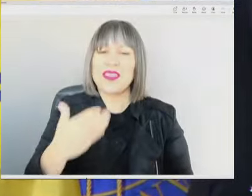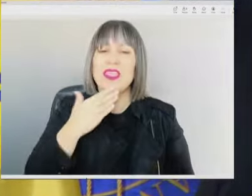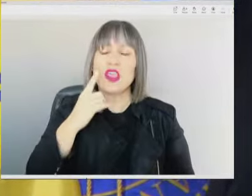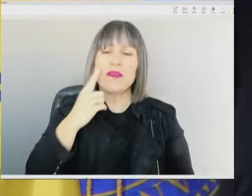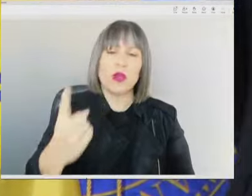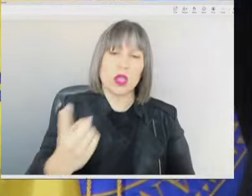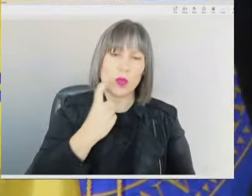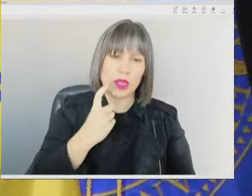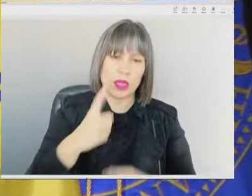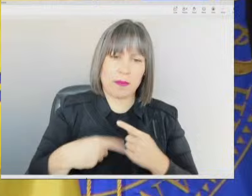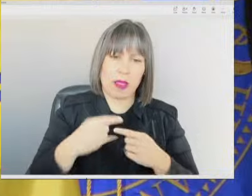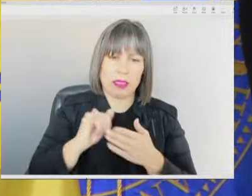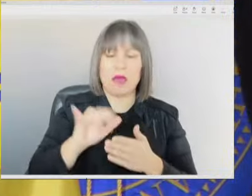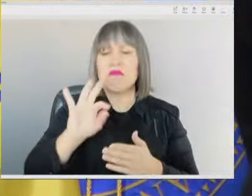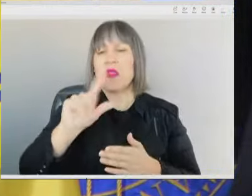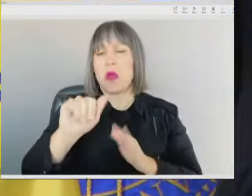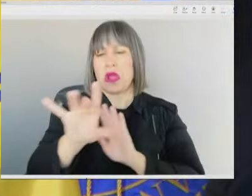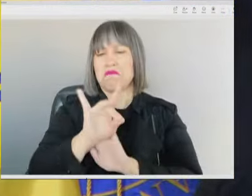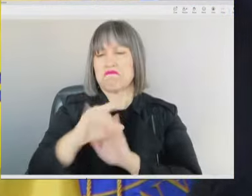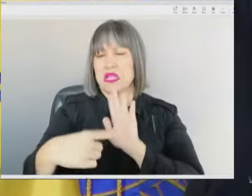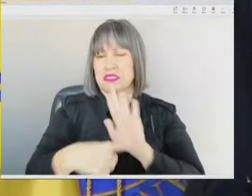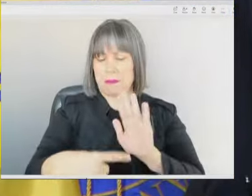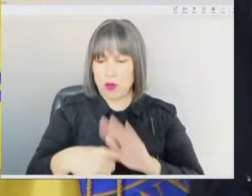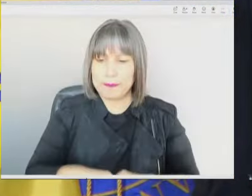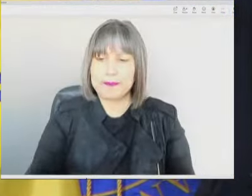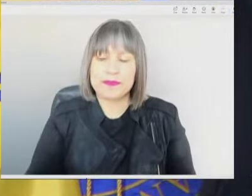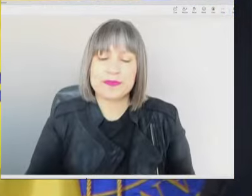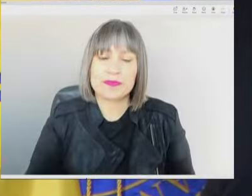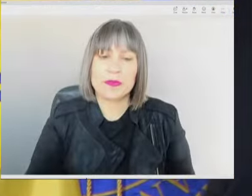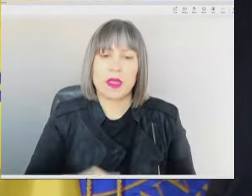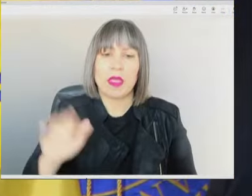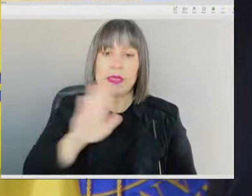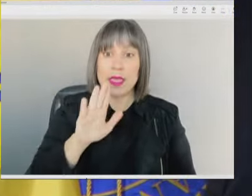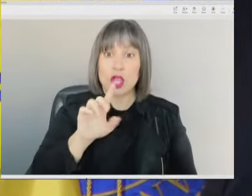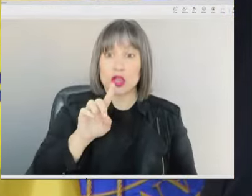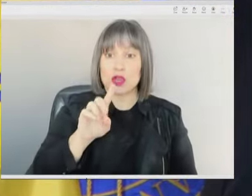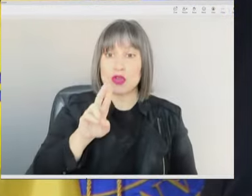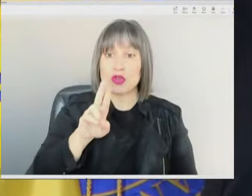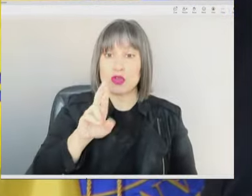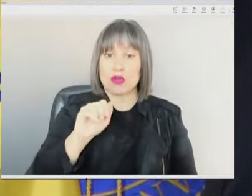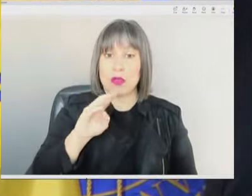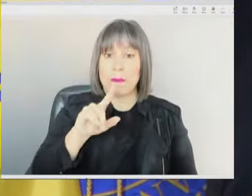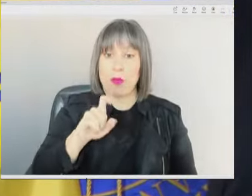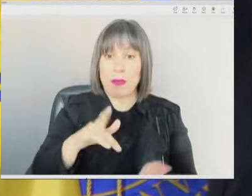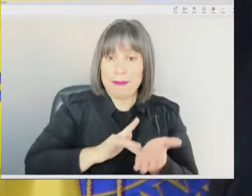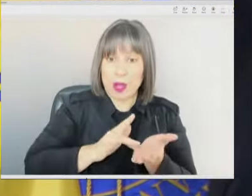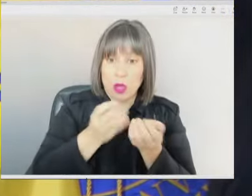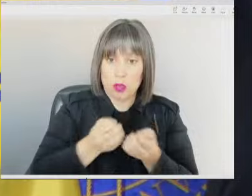Florida as an example. Their -- Durable Medical Equipment is -- the providers, sell wheelchairs,